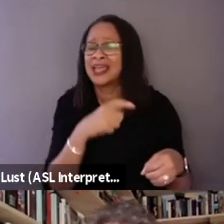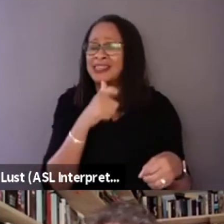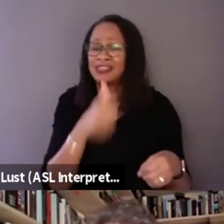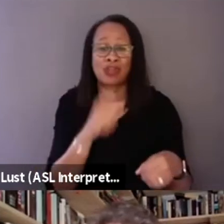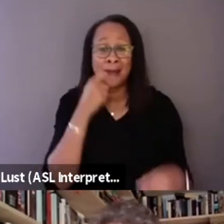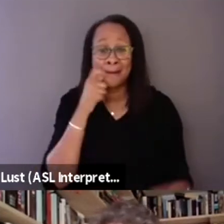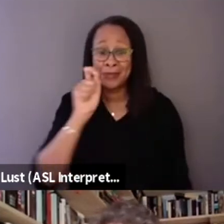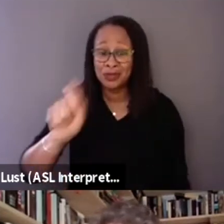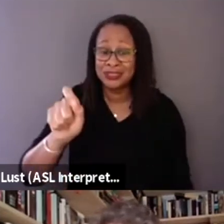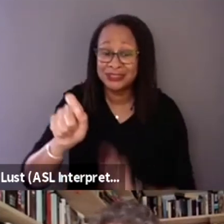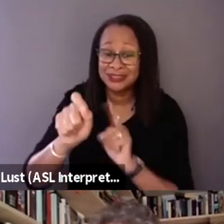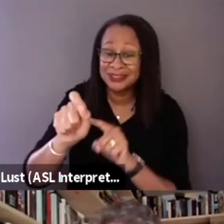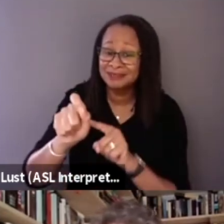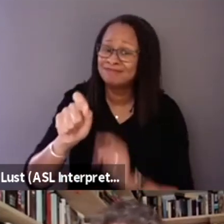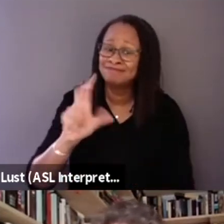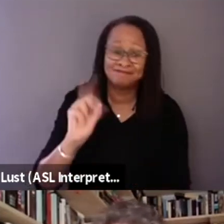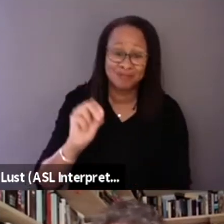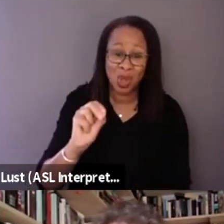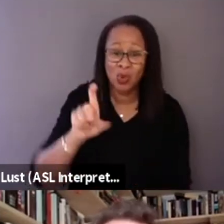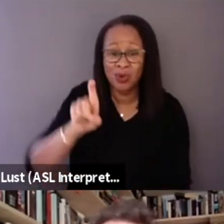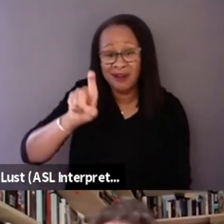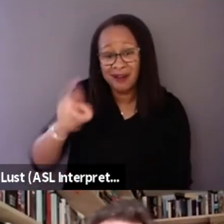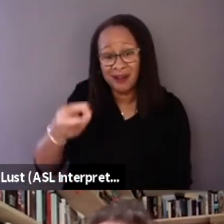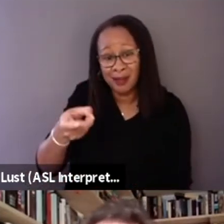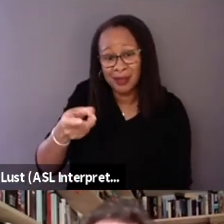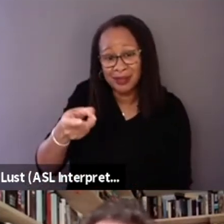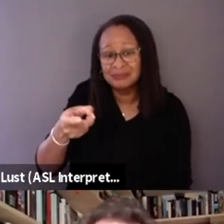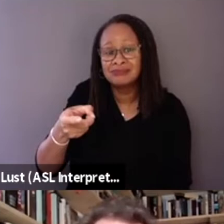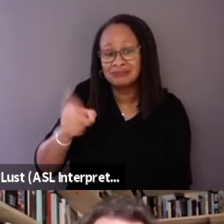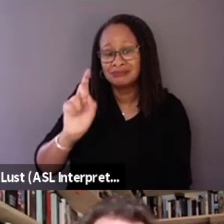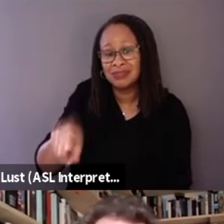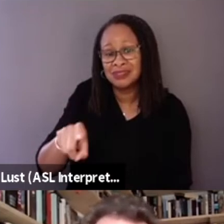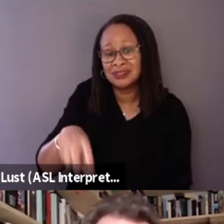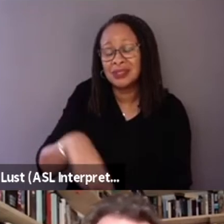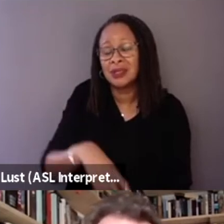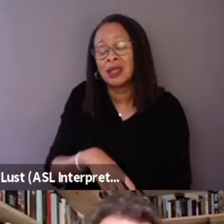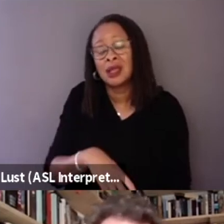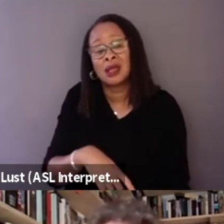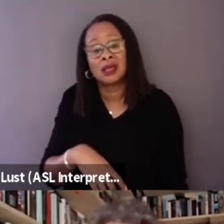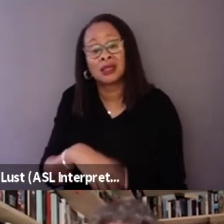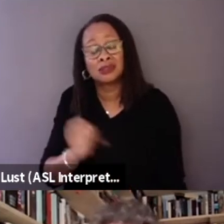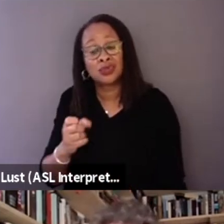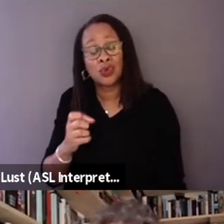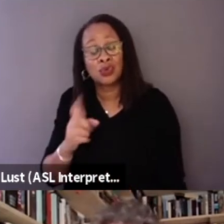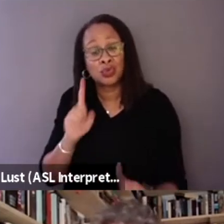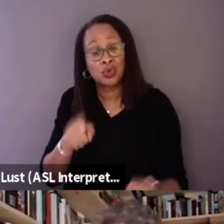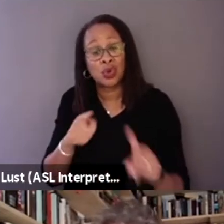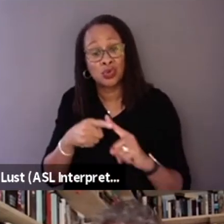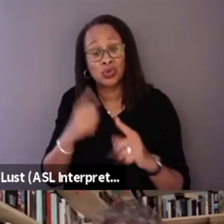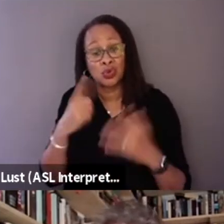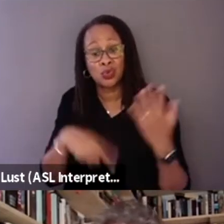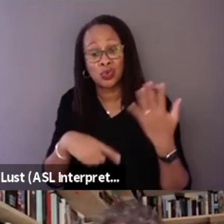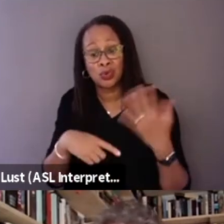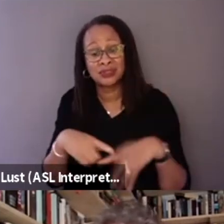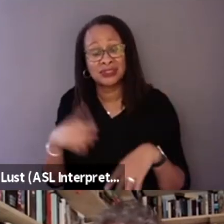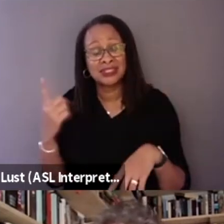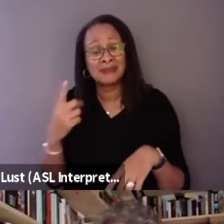They are commas. And to go to what something Nick said,